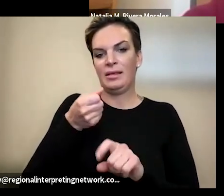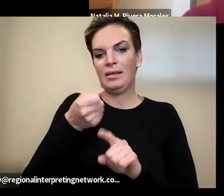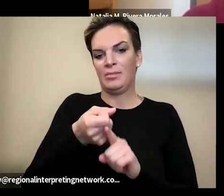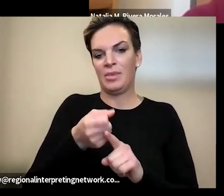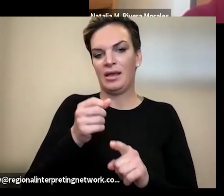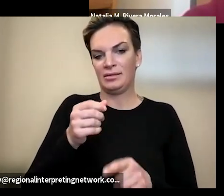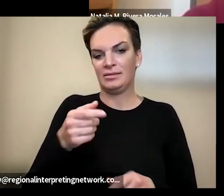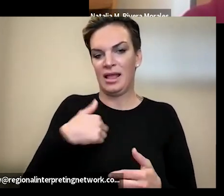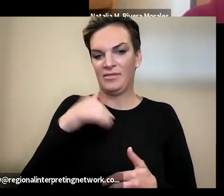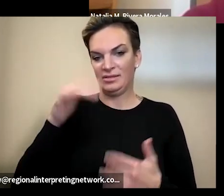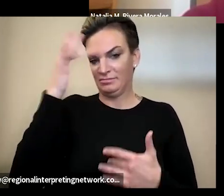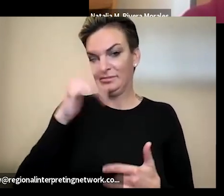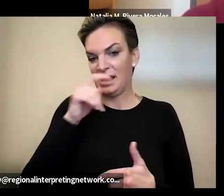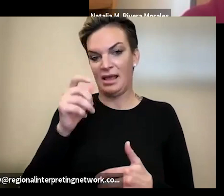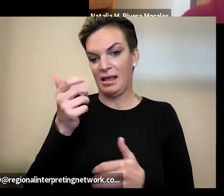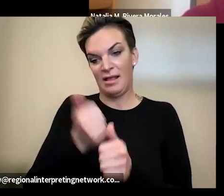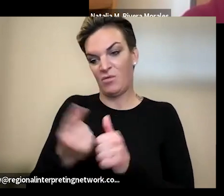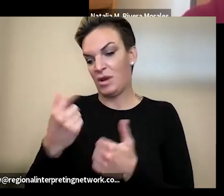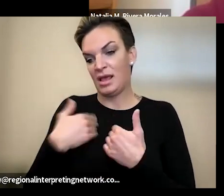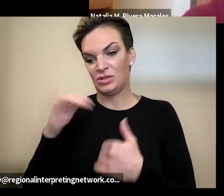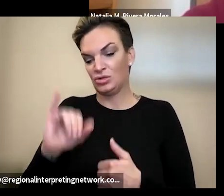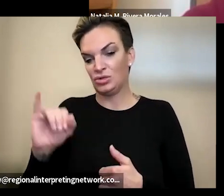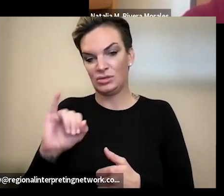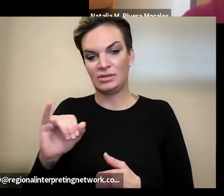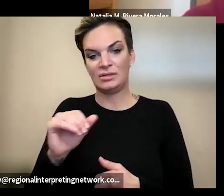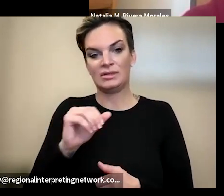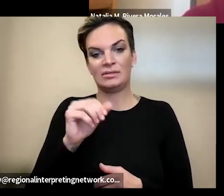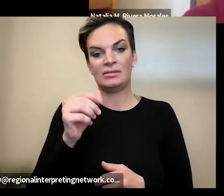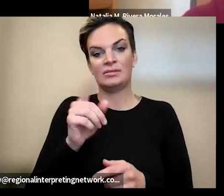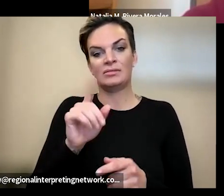like not everyone has access to health insurance. Not everyone lives in an area rheumatologists,